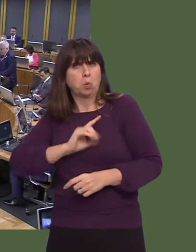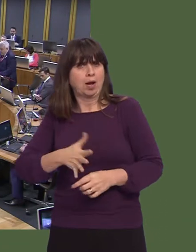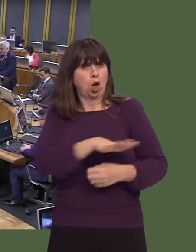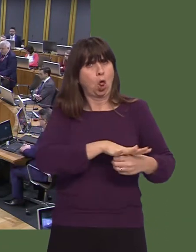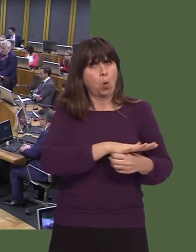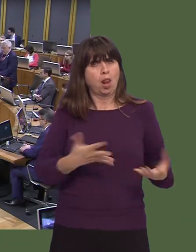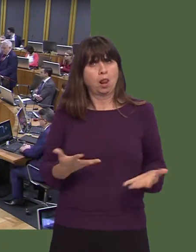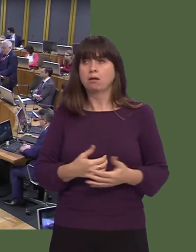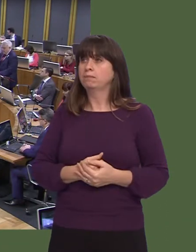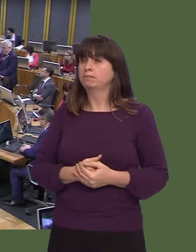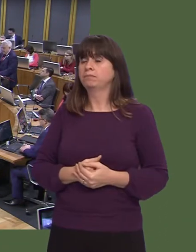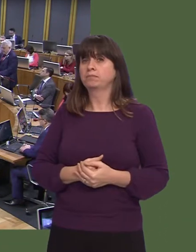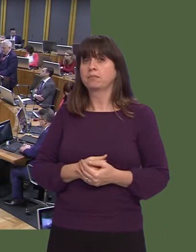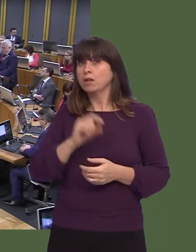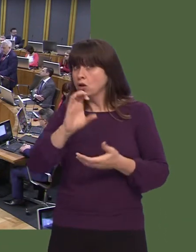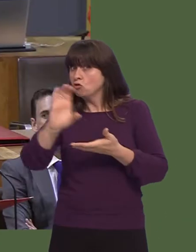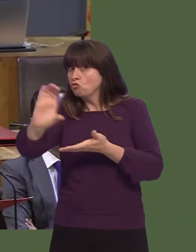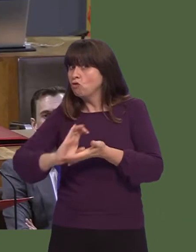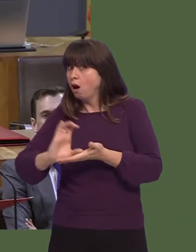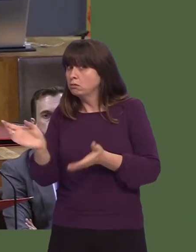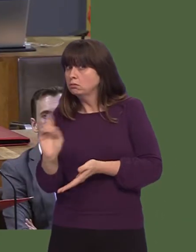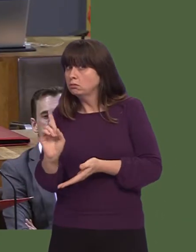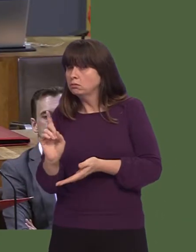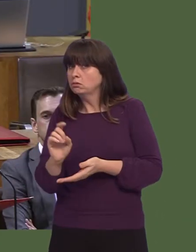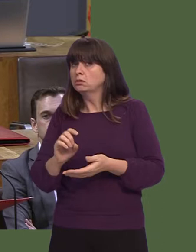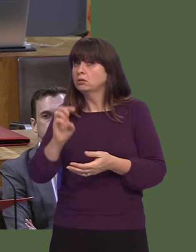have been given some years ago, certainly before my time as First Minister, but I am